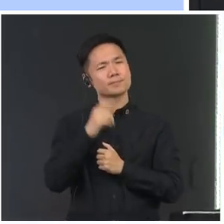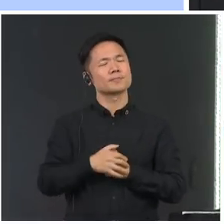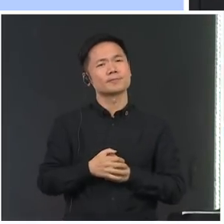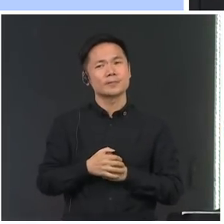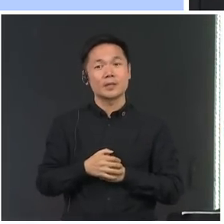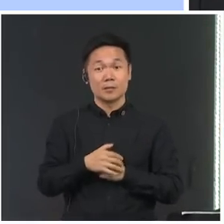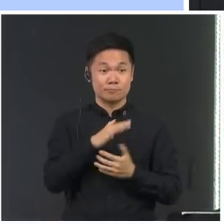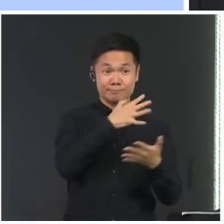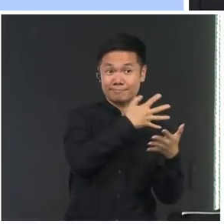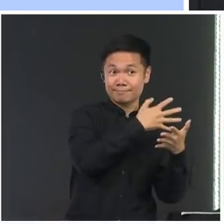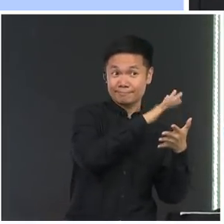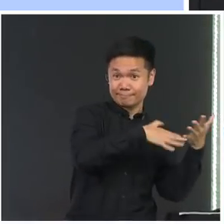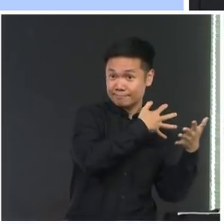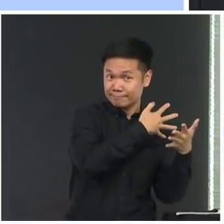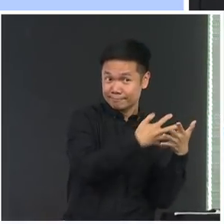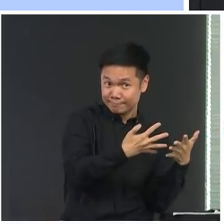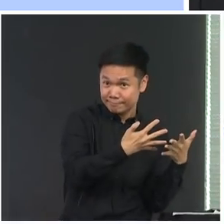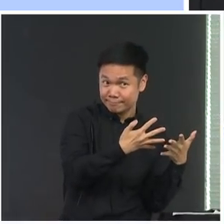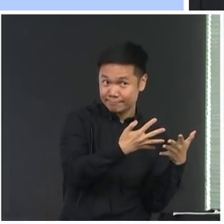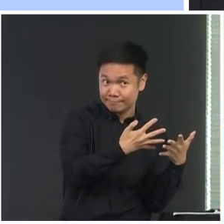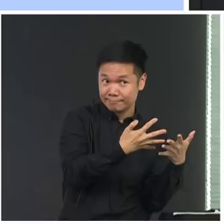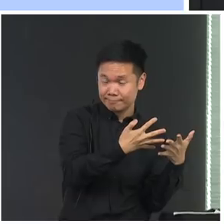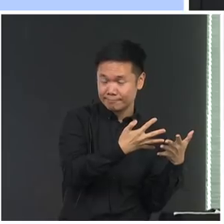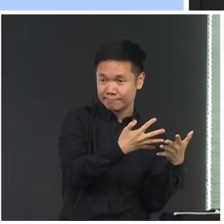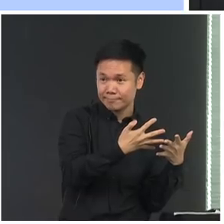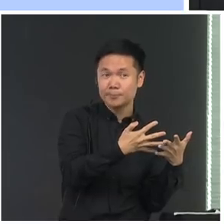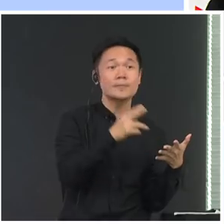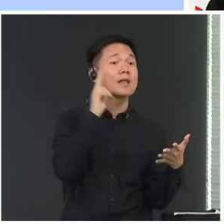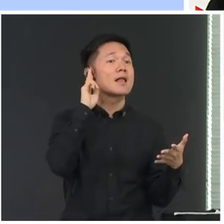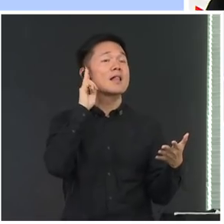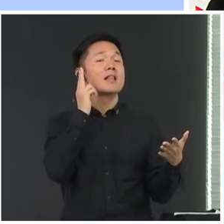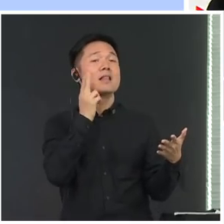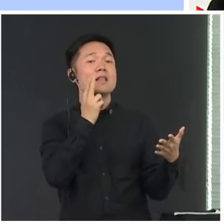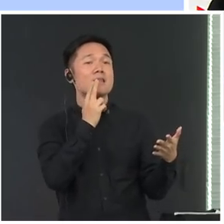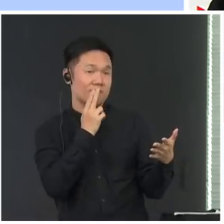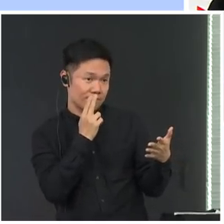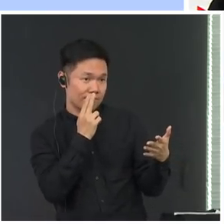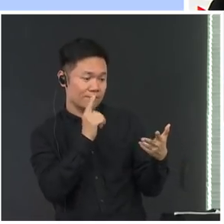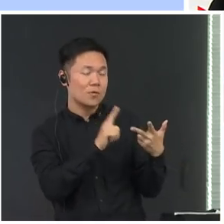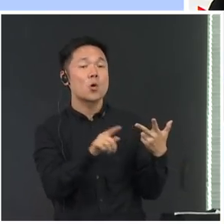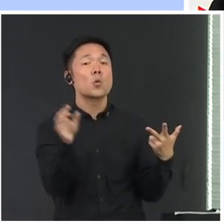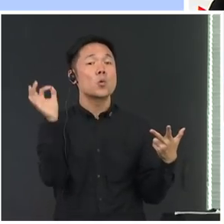And so the complicated and difficult side is something I would like to talk about, the relationship between the human